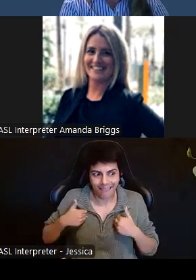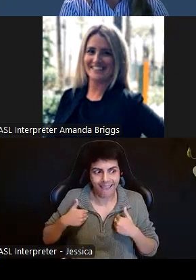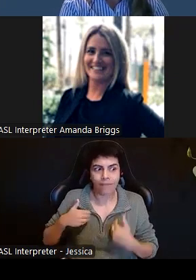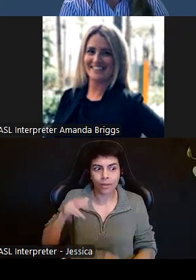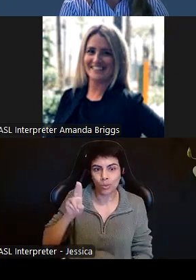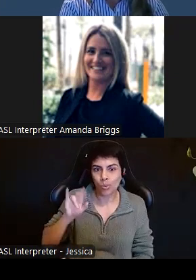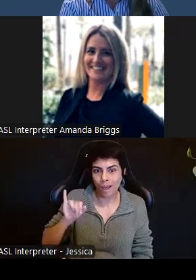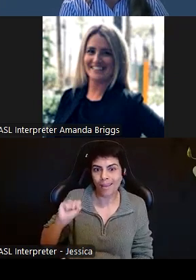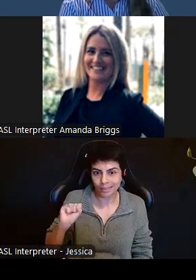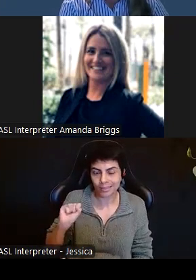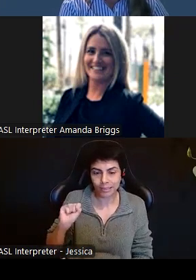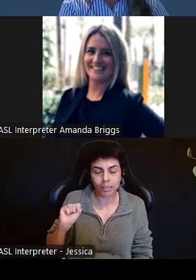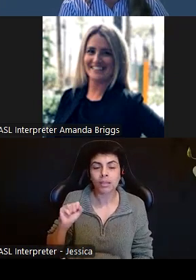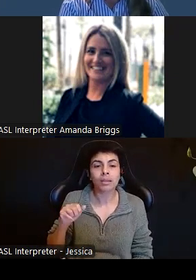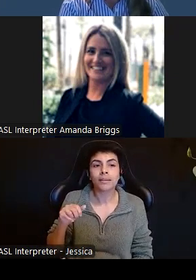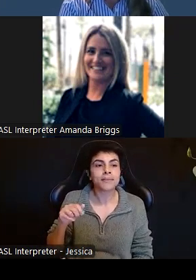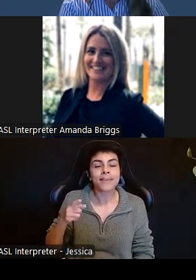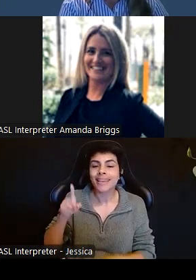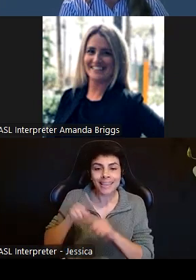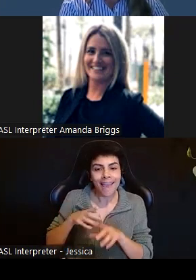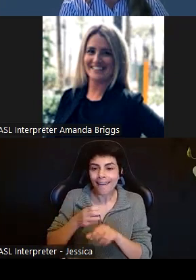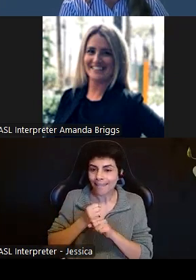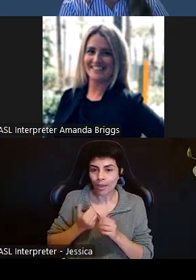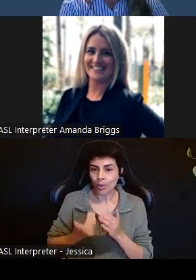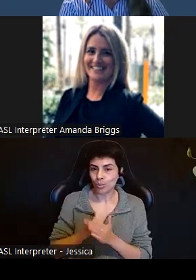not be able to get newly enrolled in Medi-Cal.